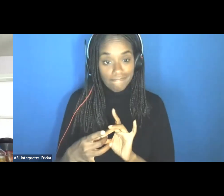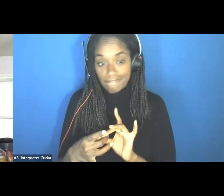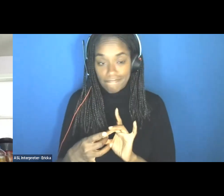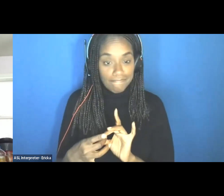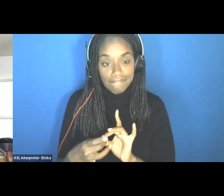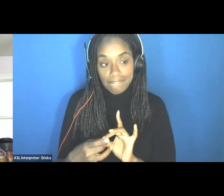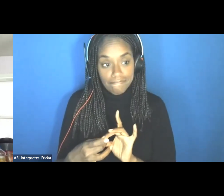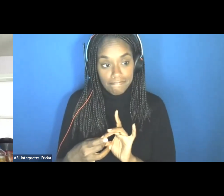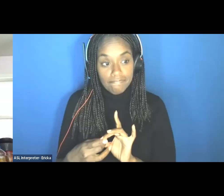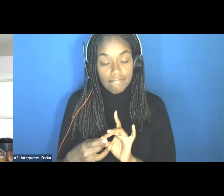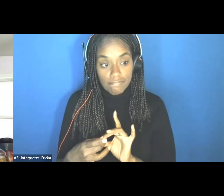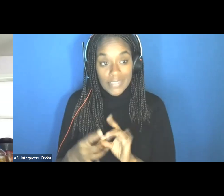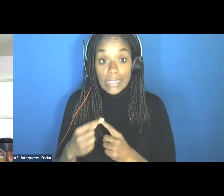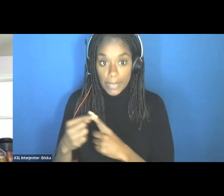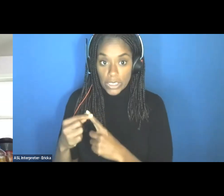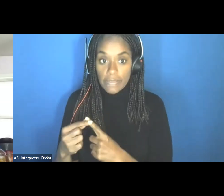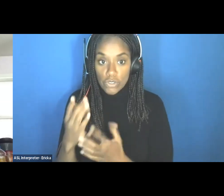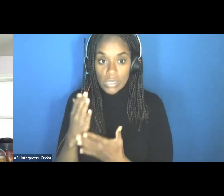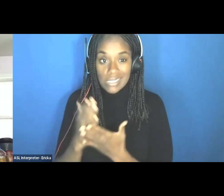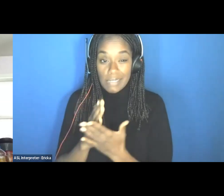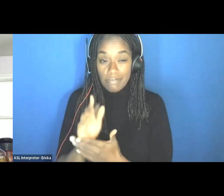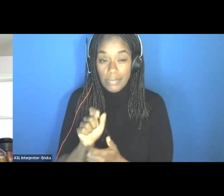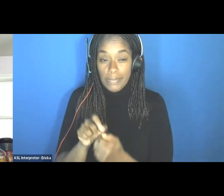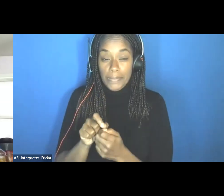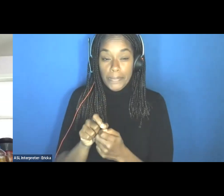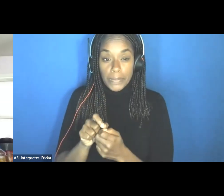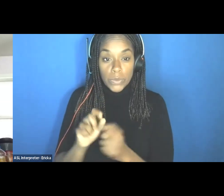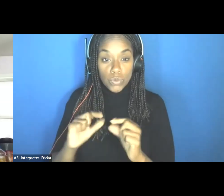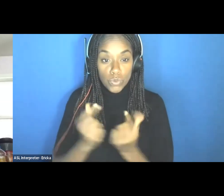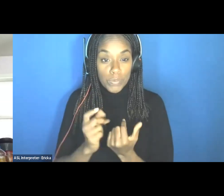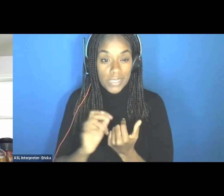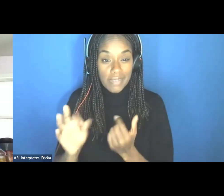Just because you are disabled, it doesn't mean that you connect.